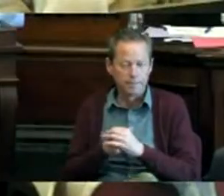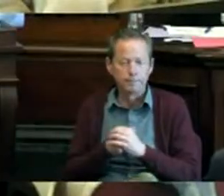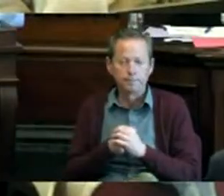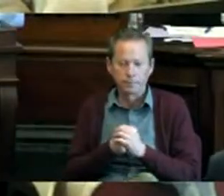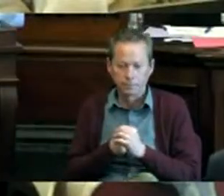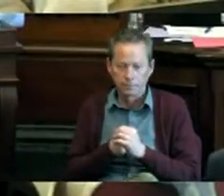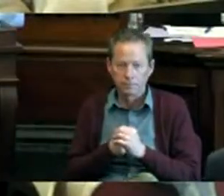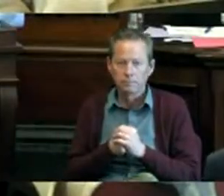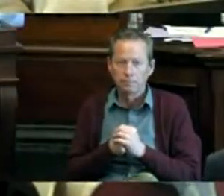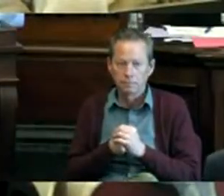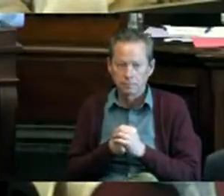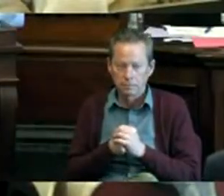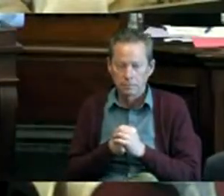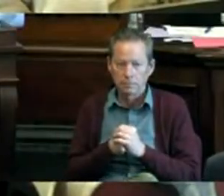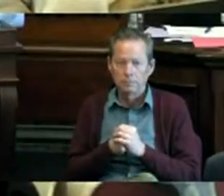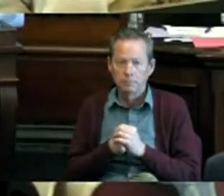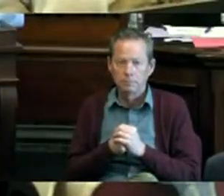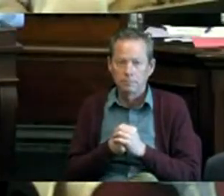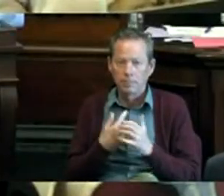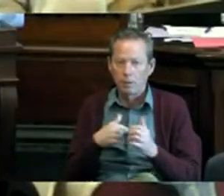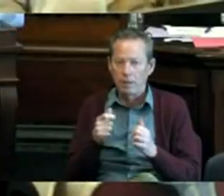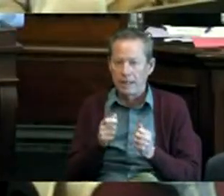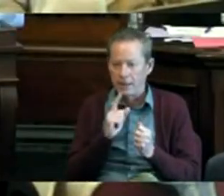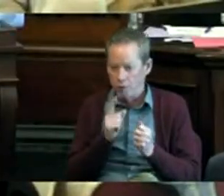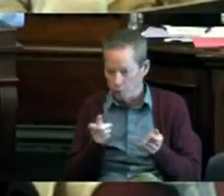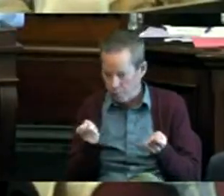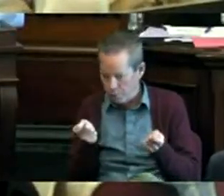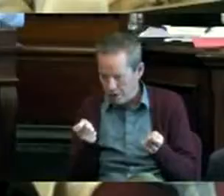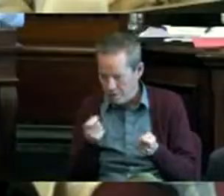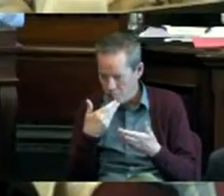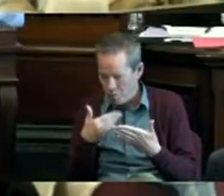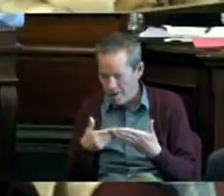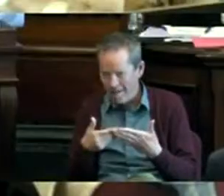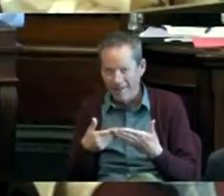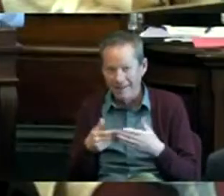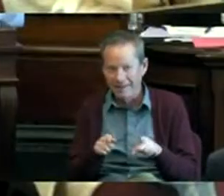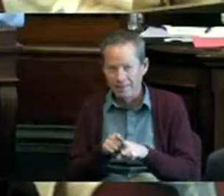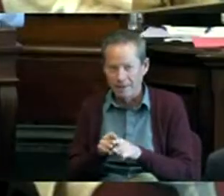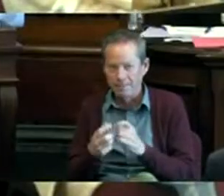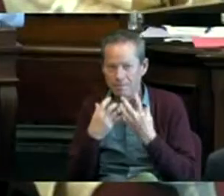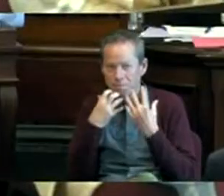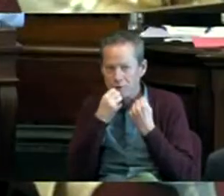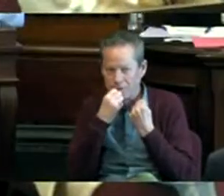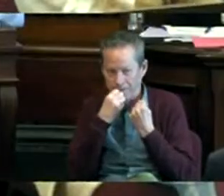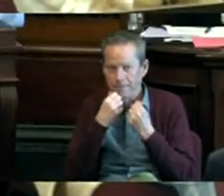significant auditorium, one of the biggest ones in the whole